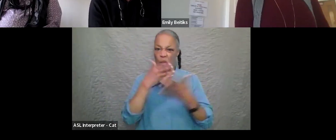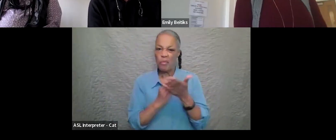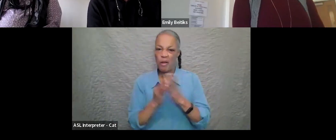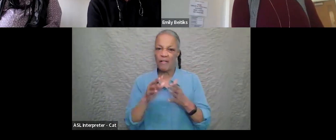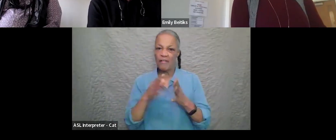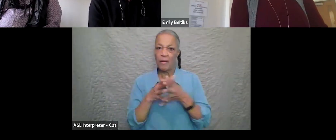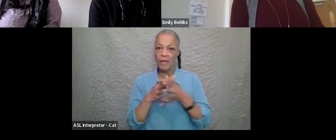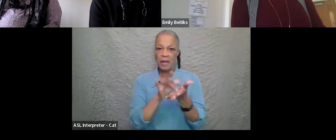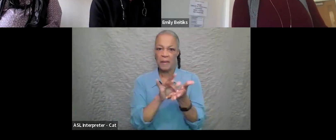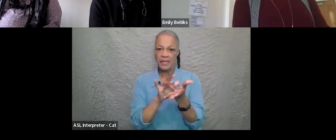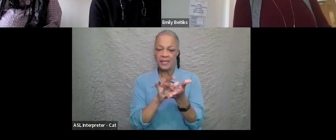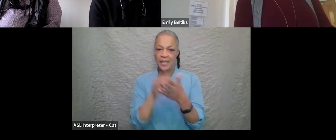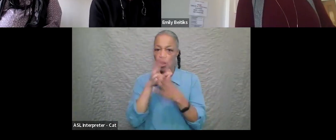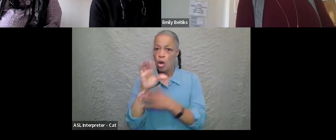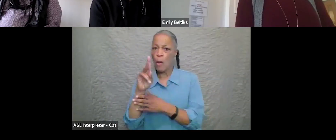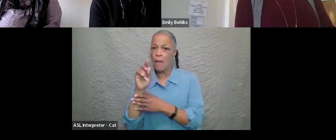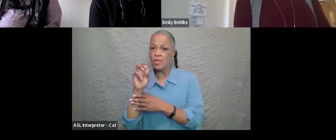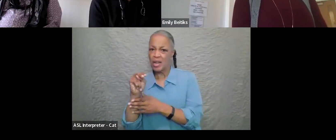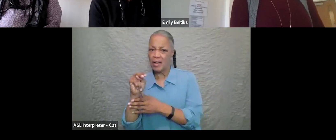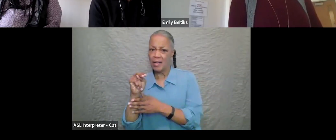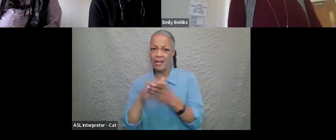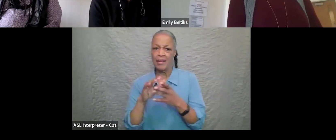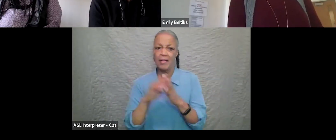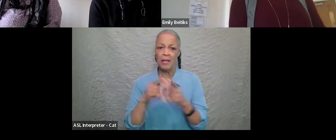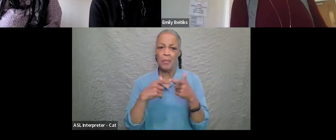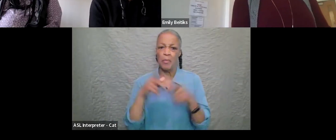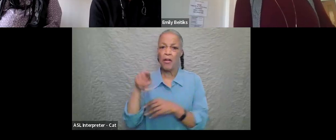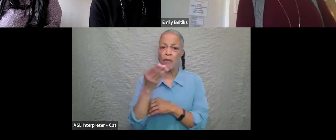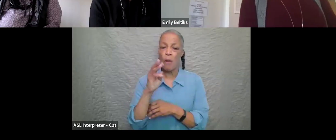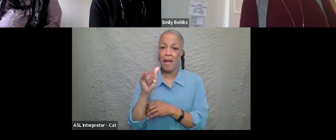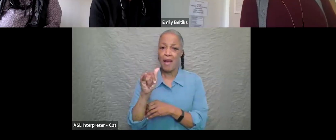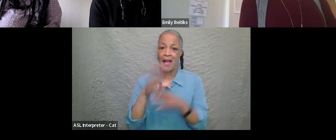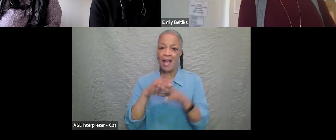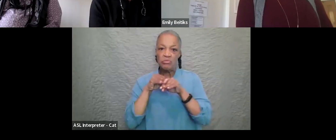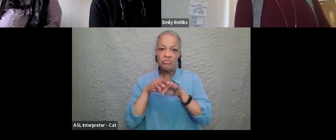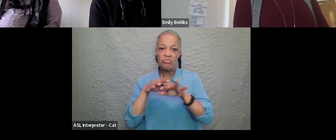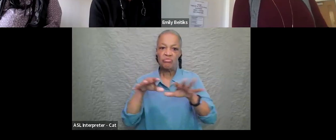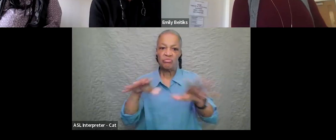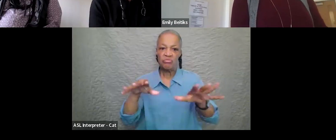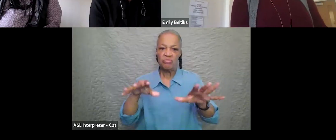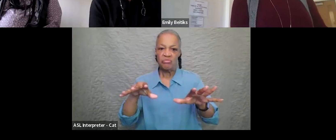It explored corruption in big pharma and its pervasive flaws, including the medical ethicists